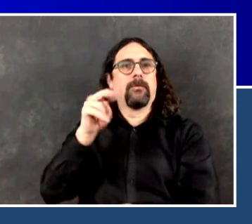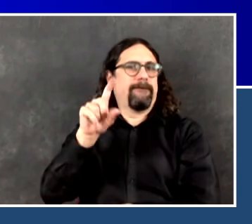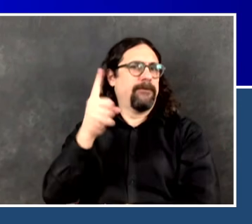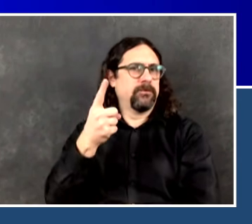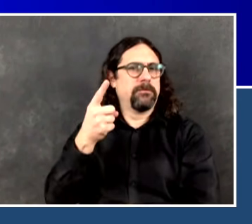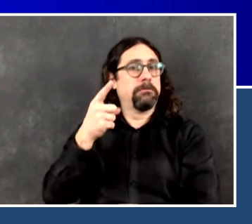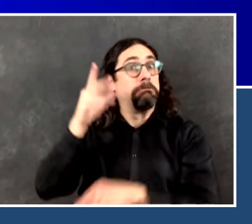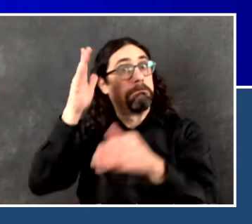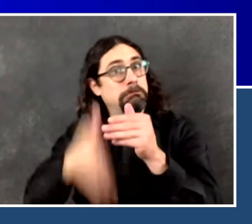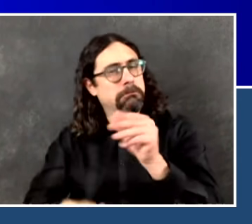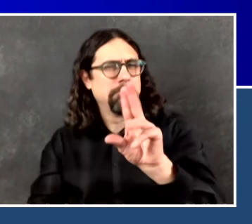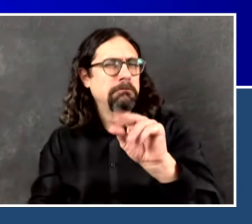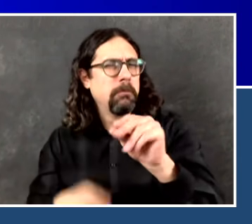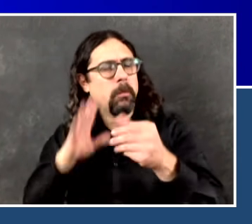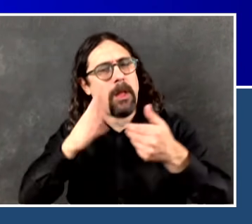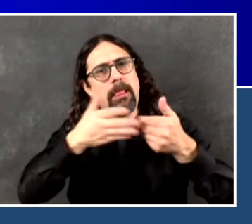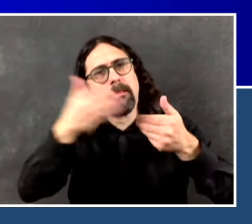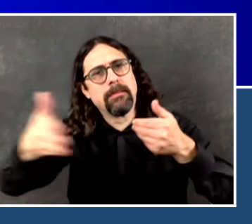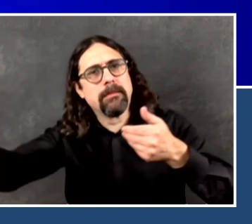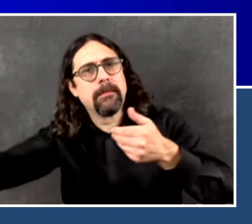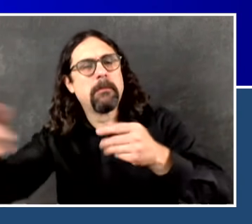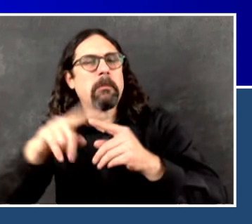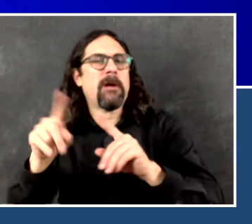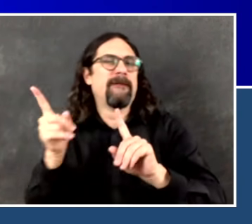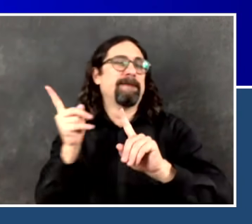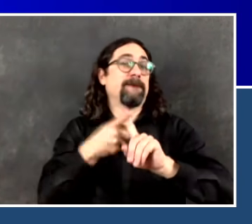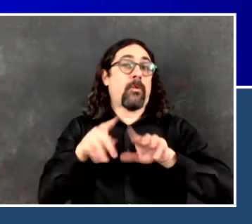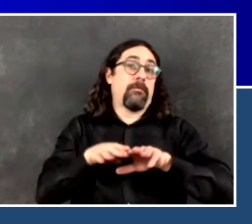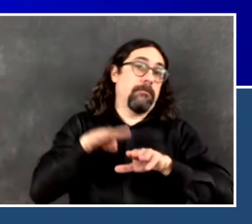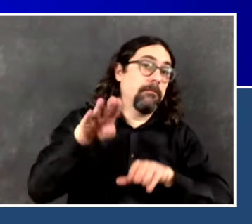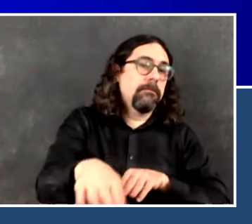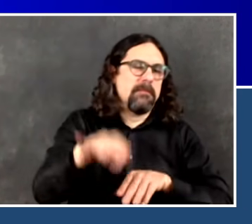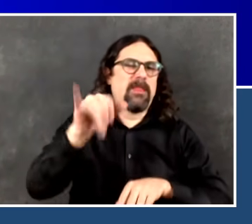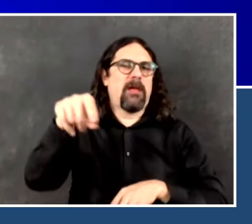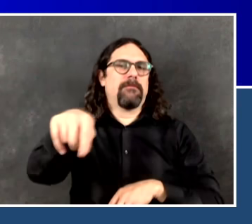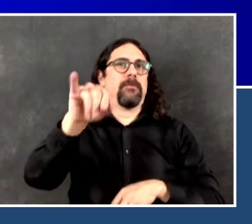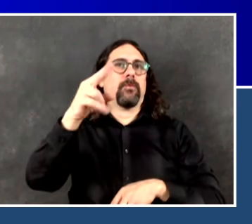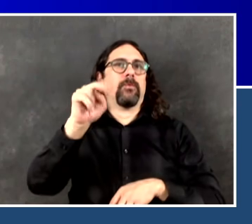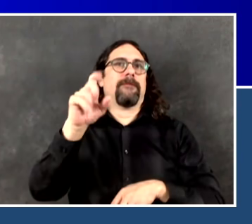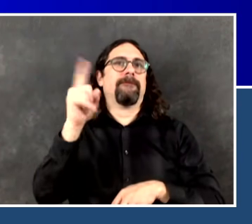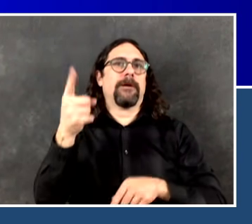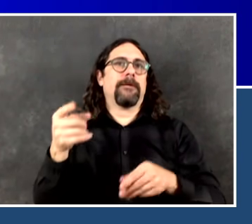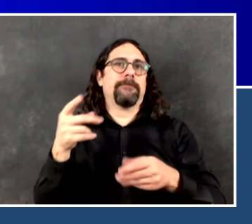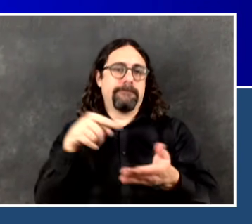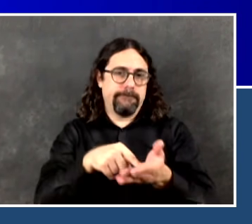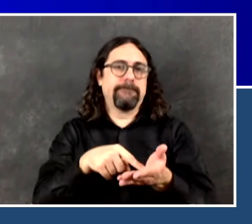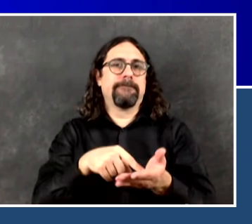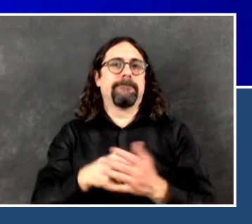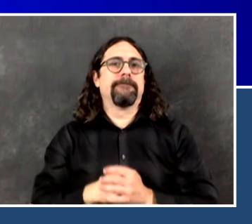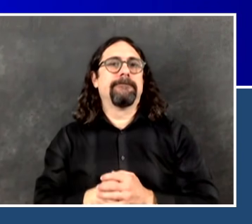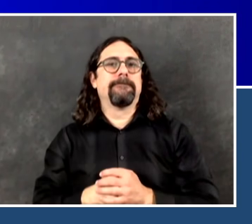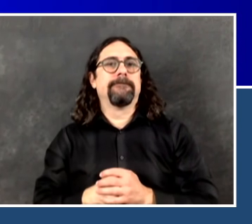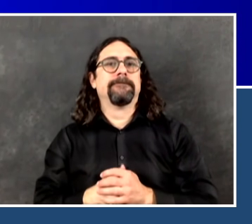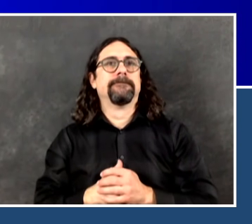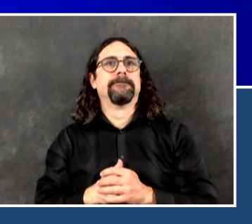THE MONTHS AHEAD.